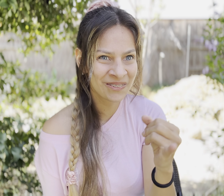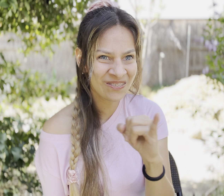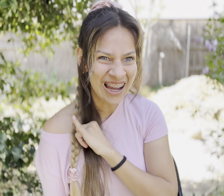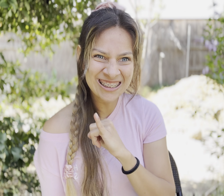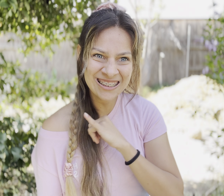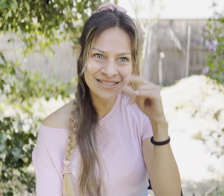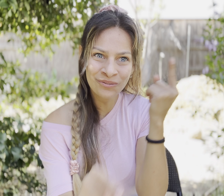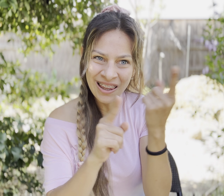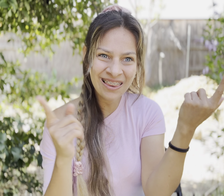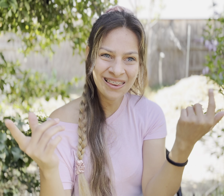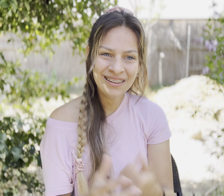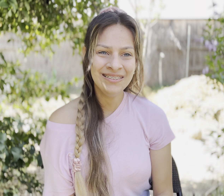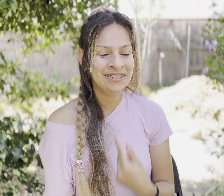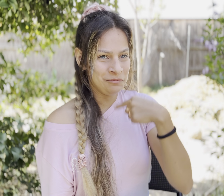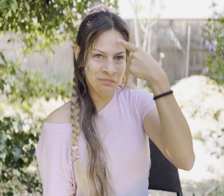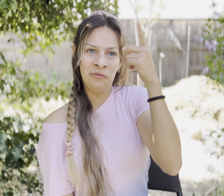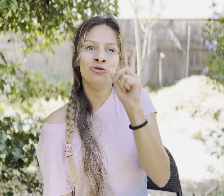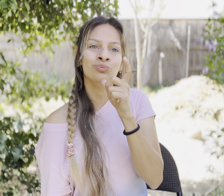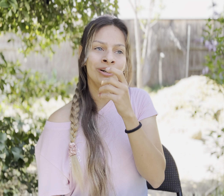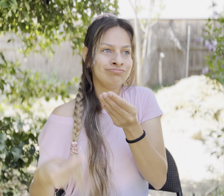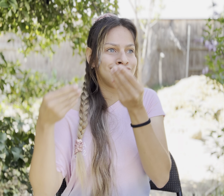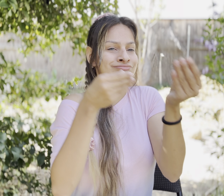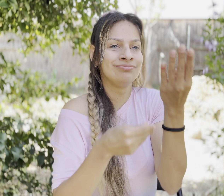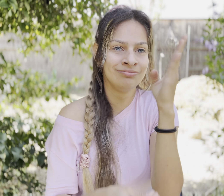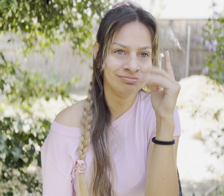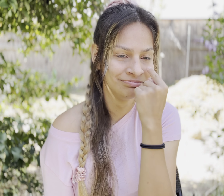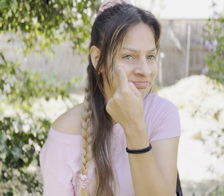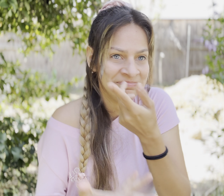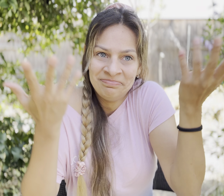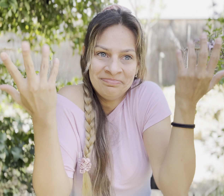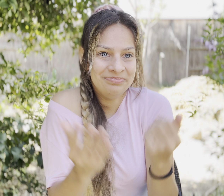Interesting, RIGHT? I don't know who gave my mom blue eyes.